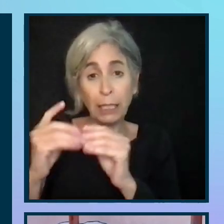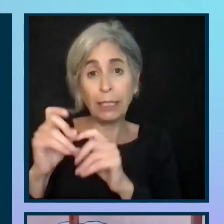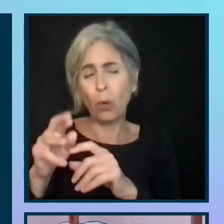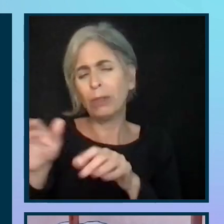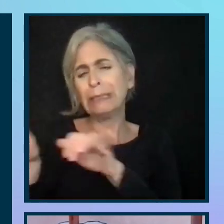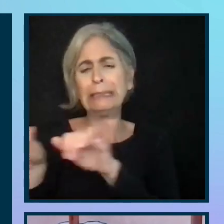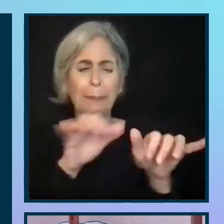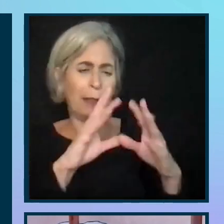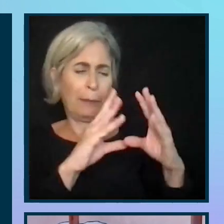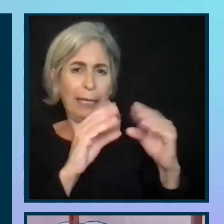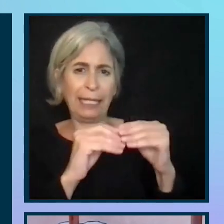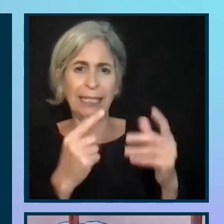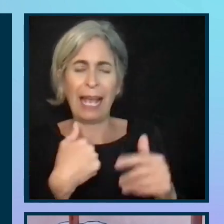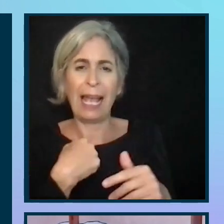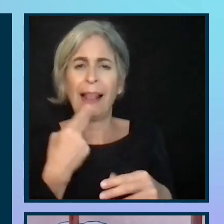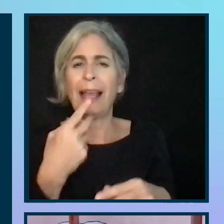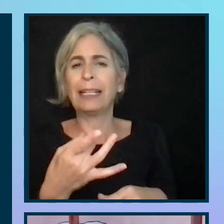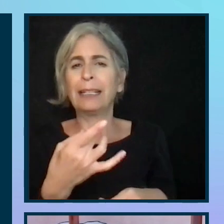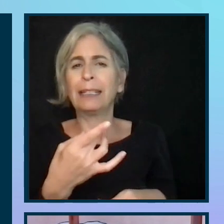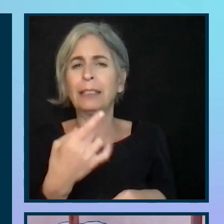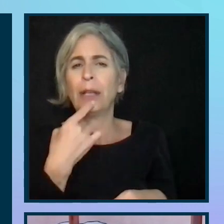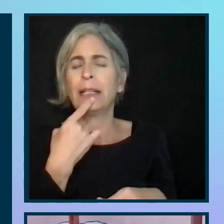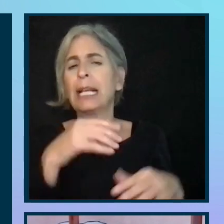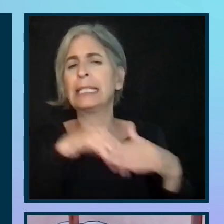that I like to call the accessibility amigos meeting